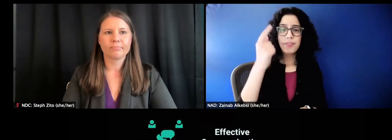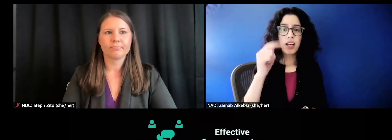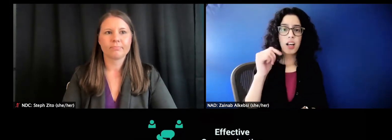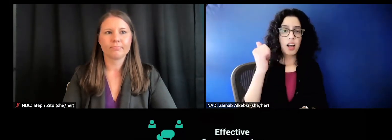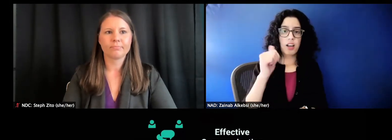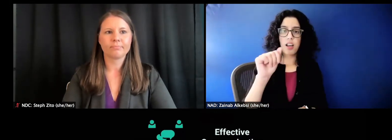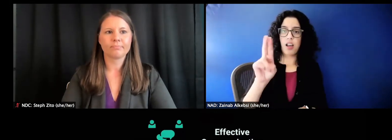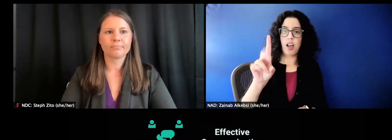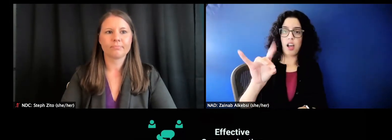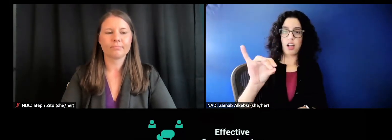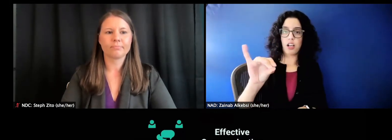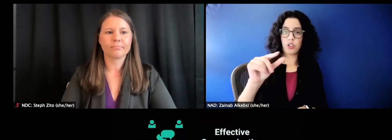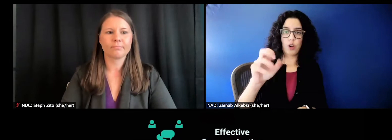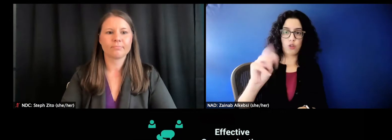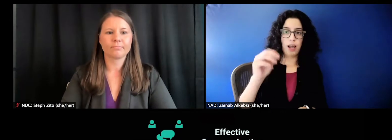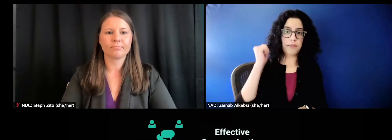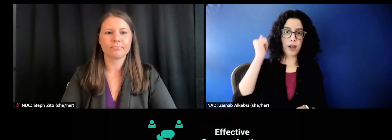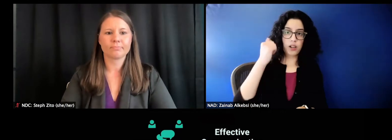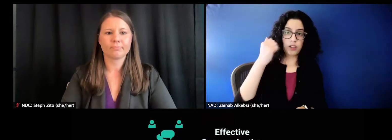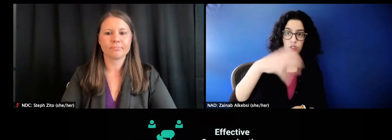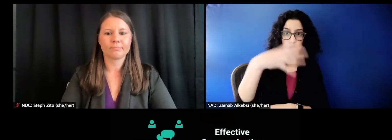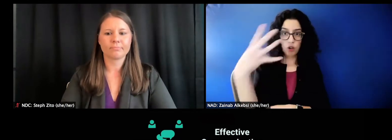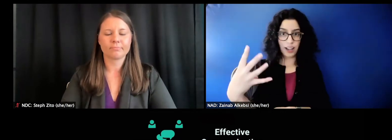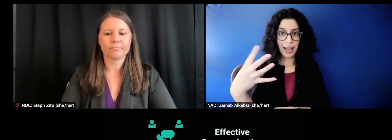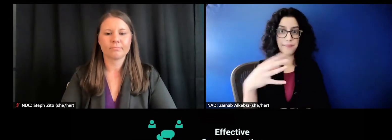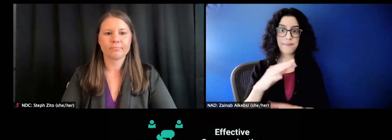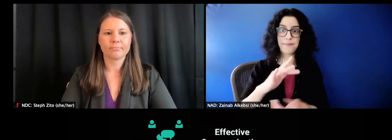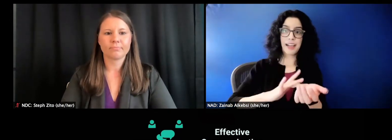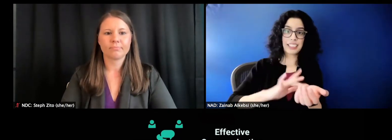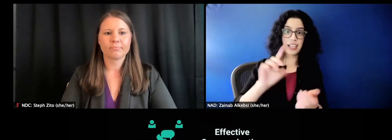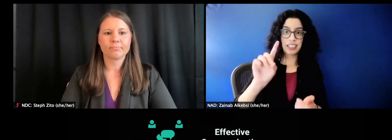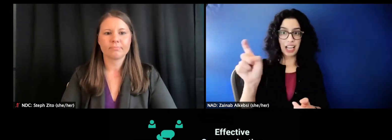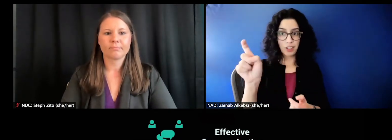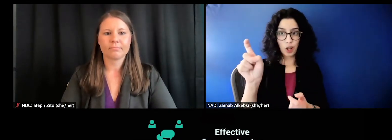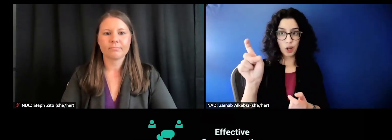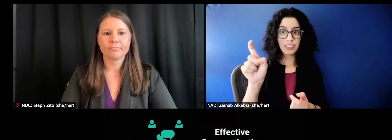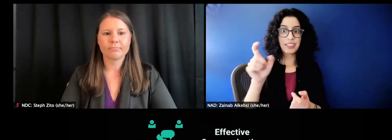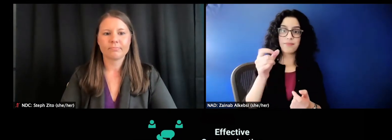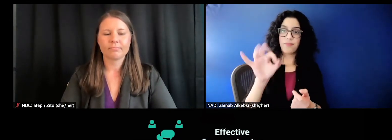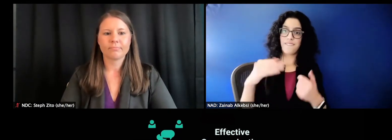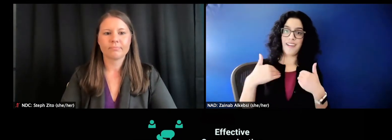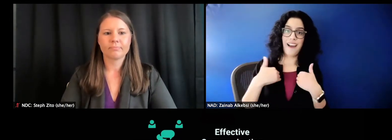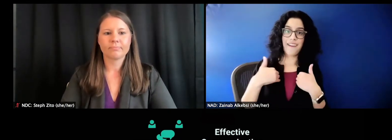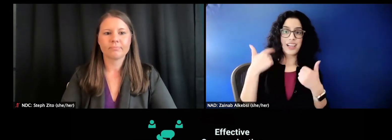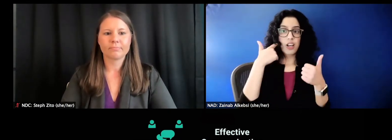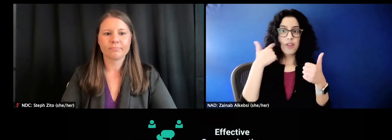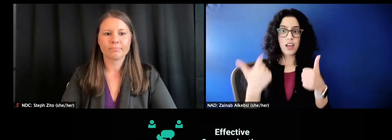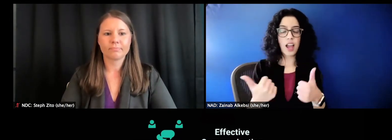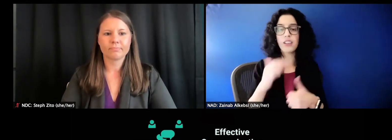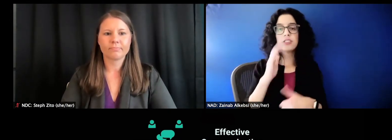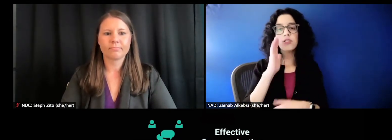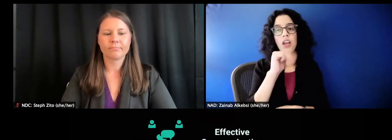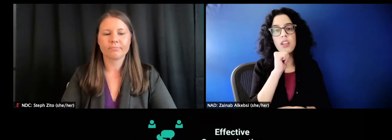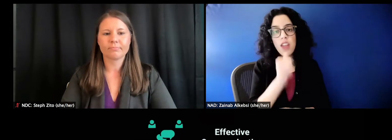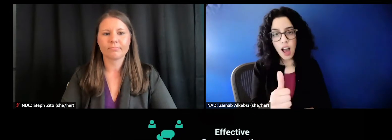An audiogram or medical diagnosis of having a hearing loss will not